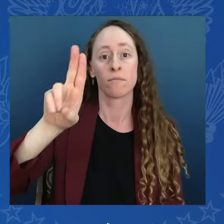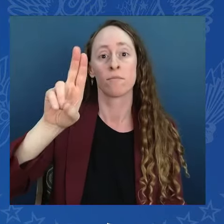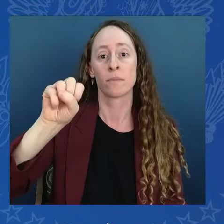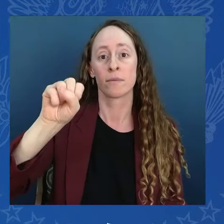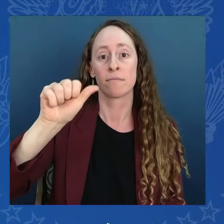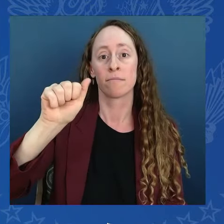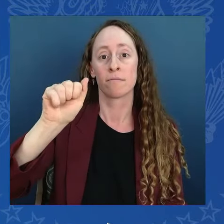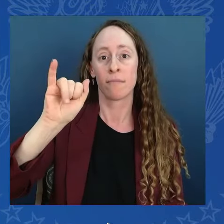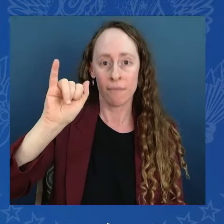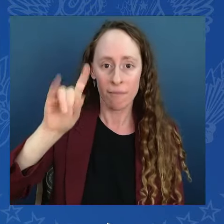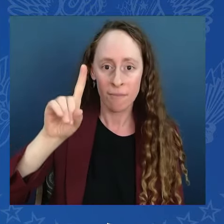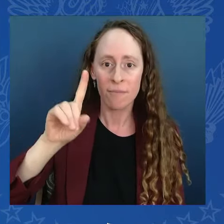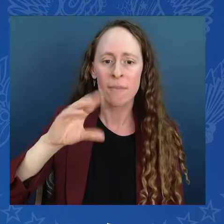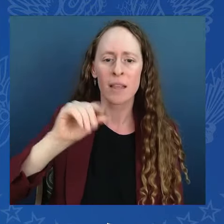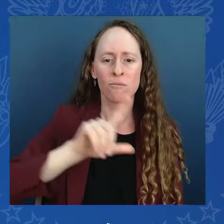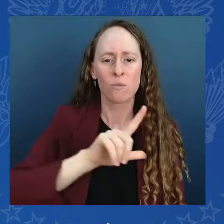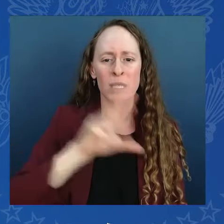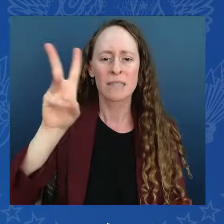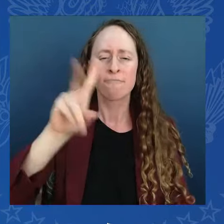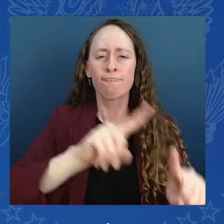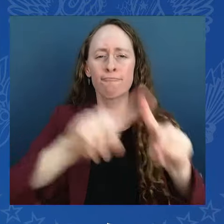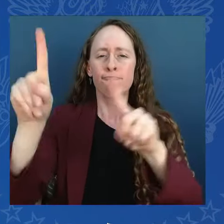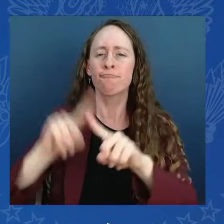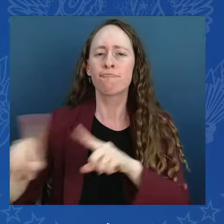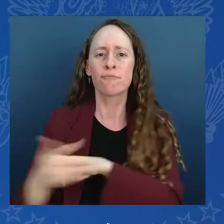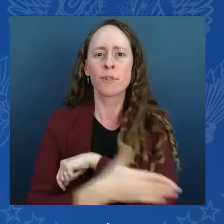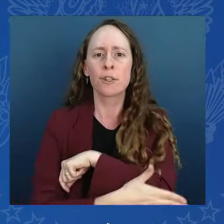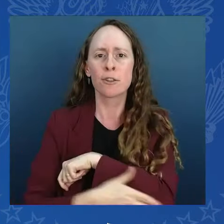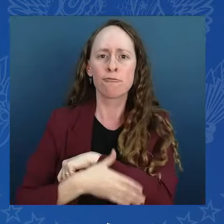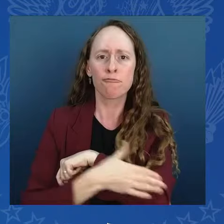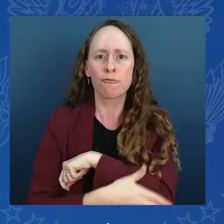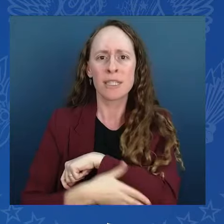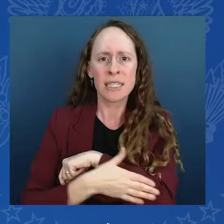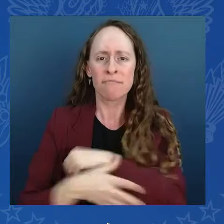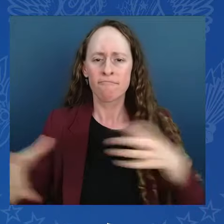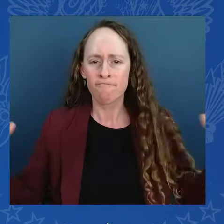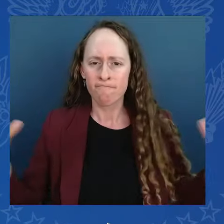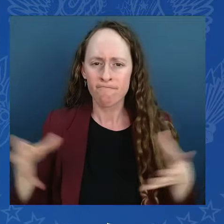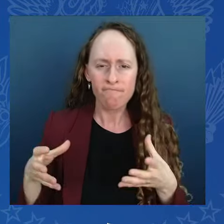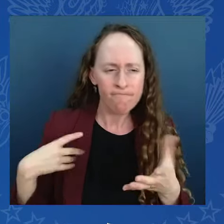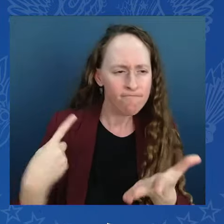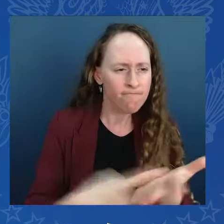funded primarily through philanthropy, to launch a coalition to end childhood lead poisoning --